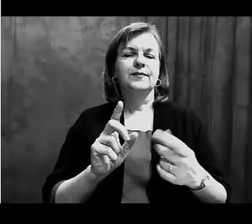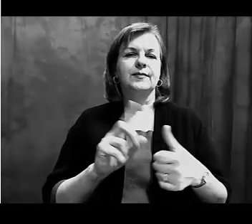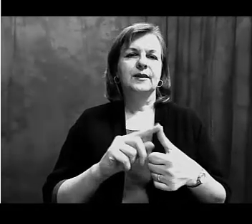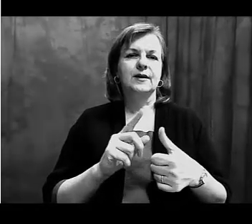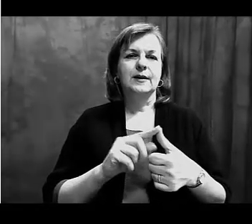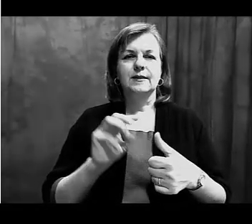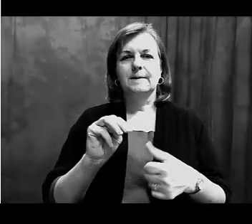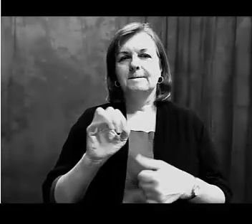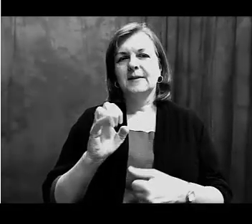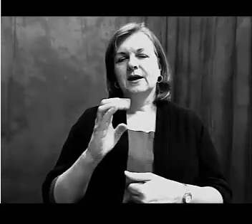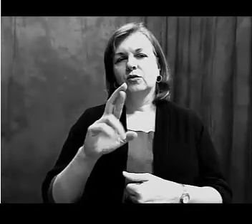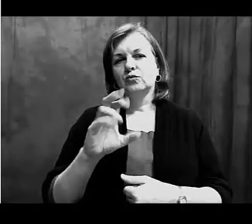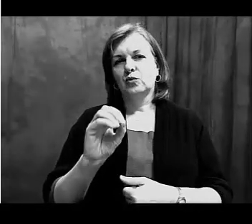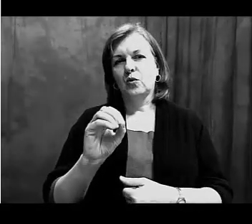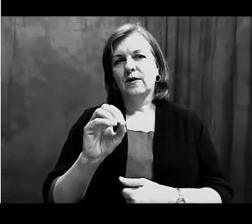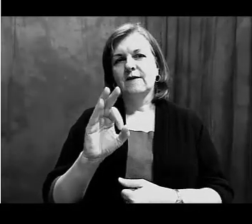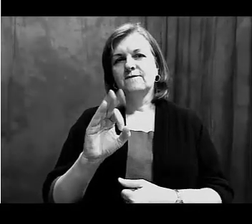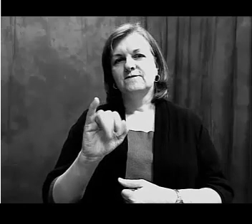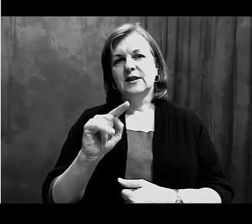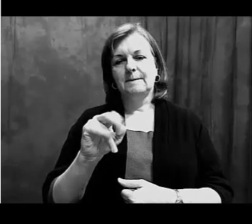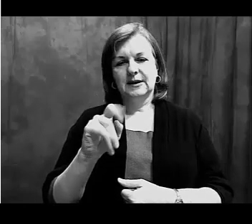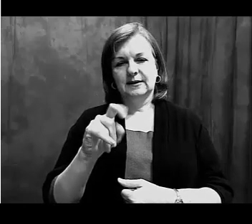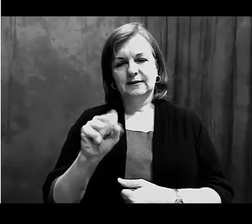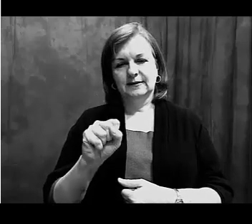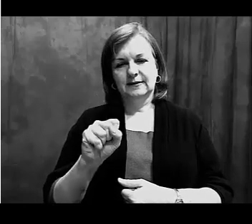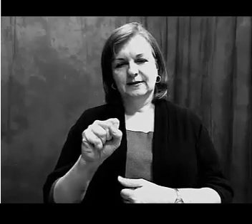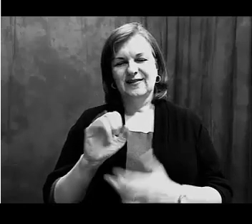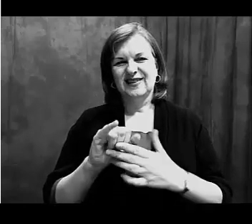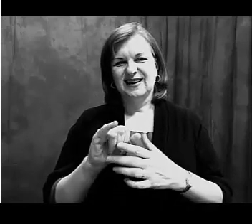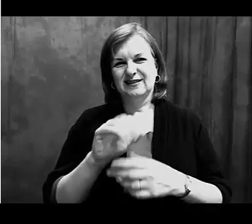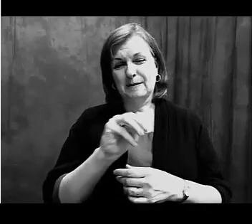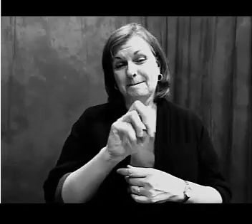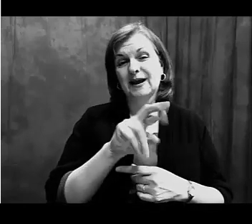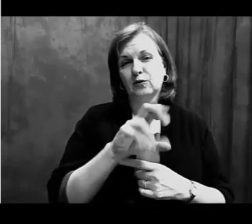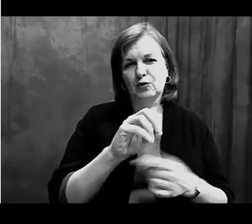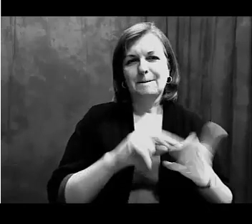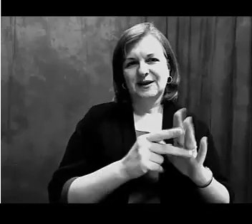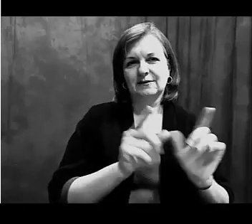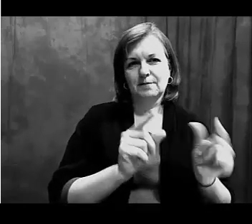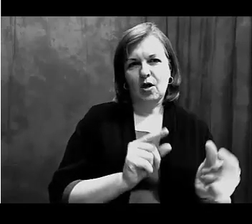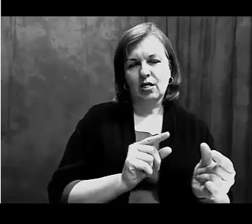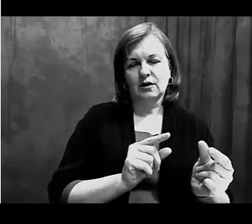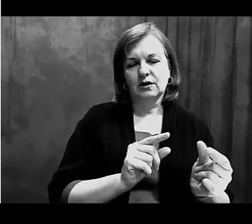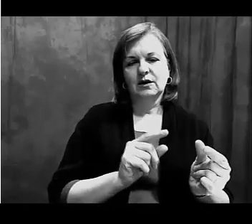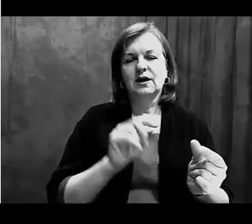microfilaments these are actually the smallest ones "micro" meaning of course